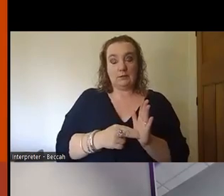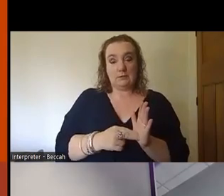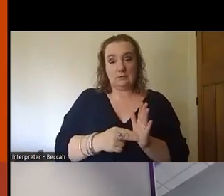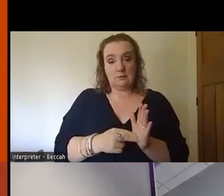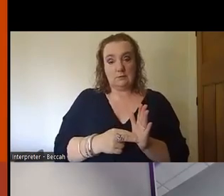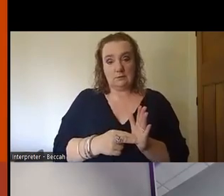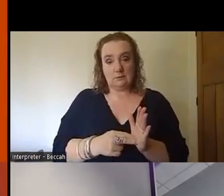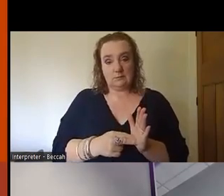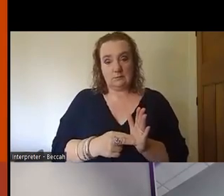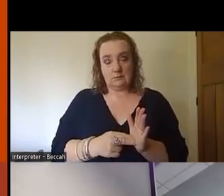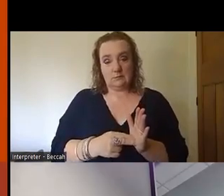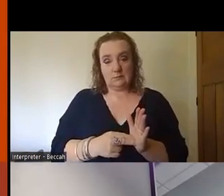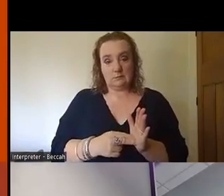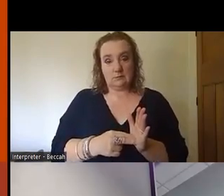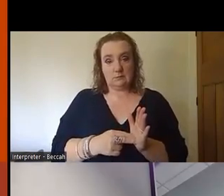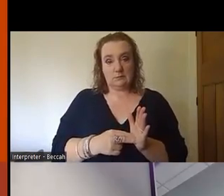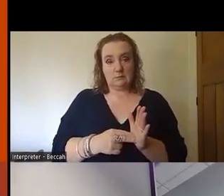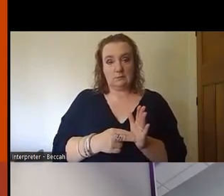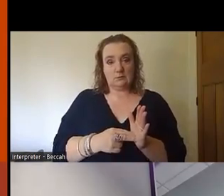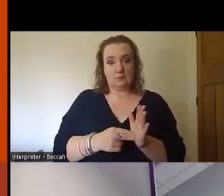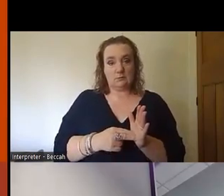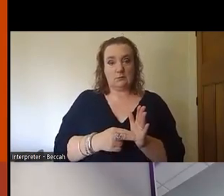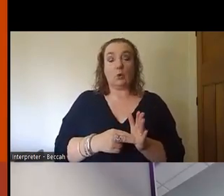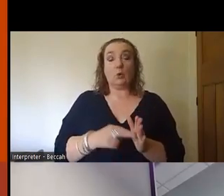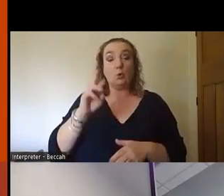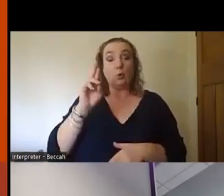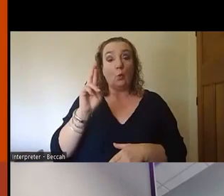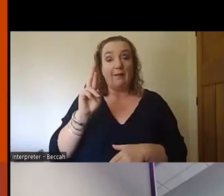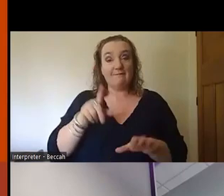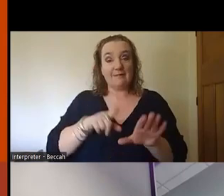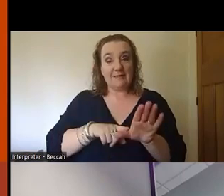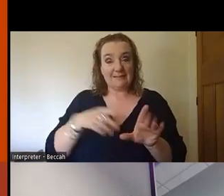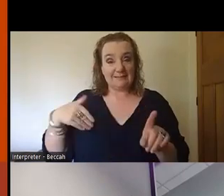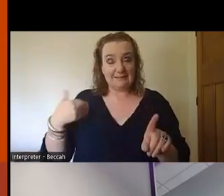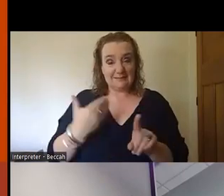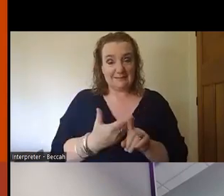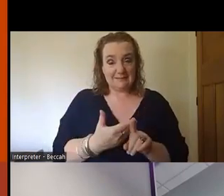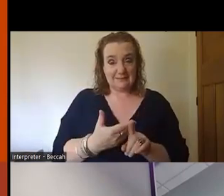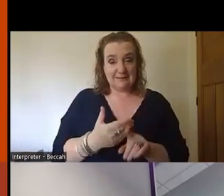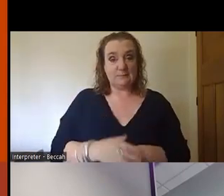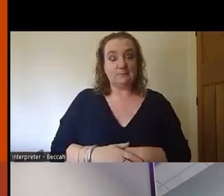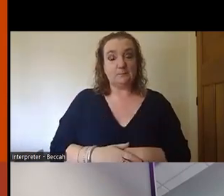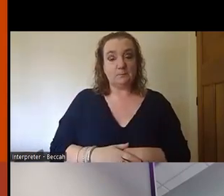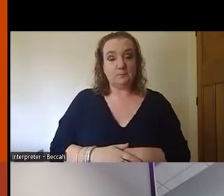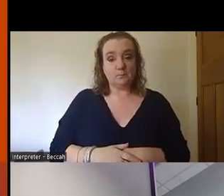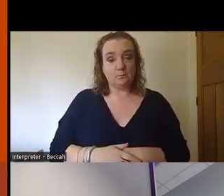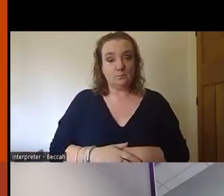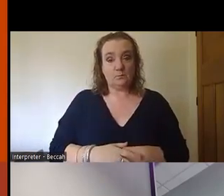almost must be 12 years now, which is a long time. And I'm quite old now,